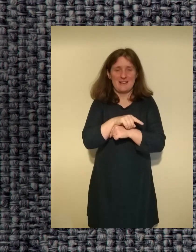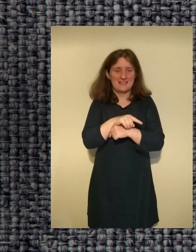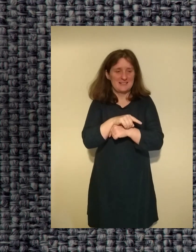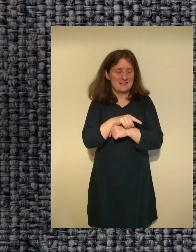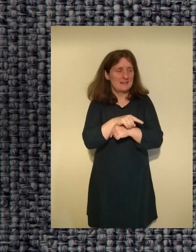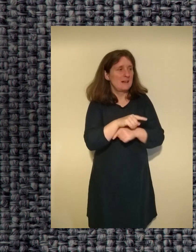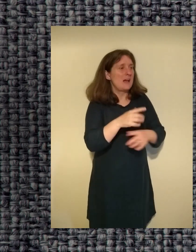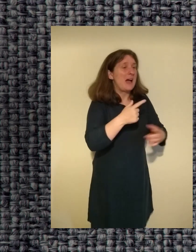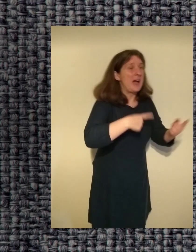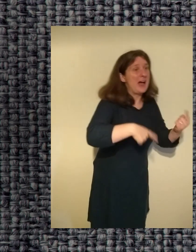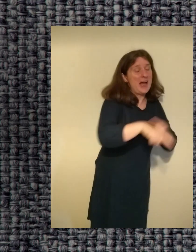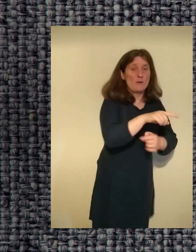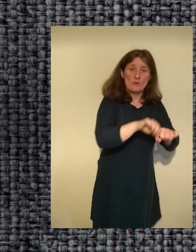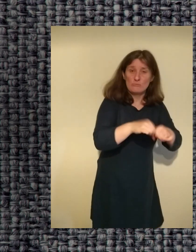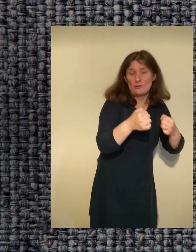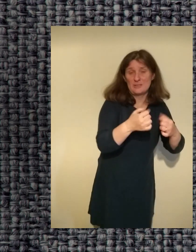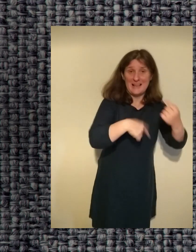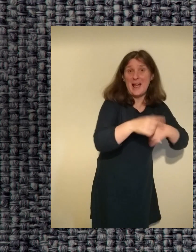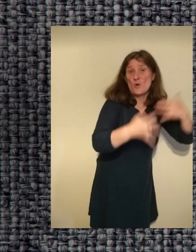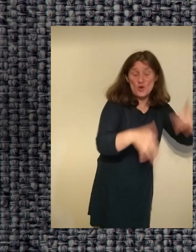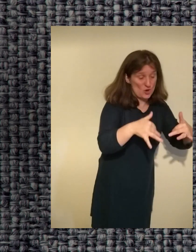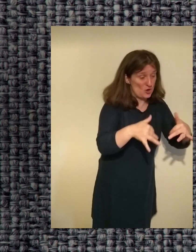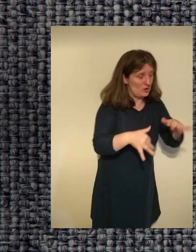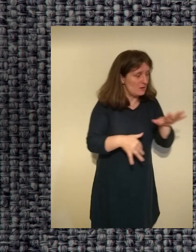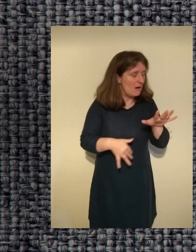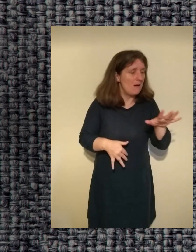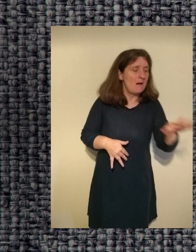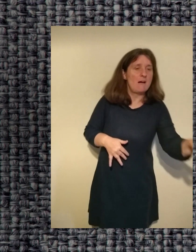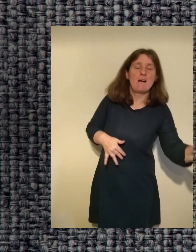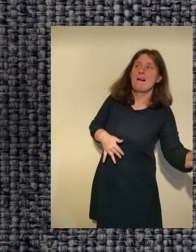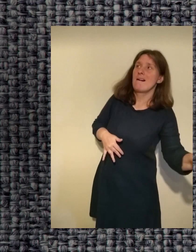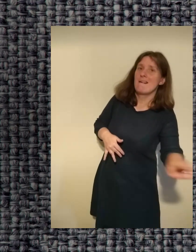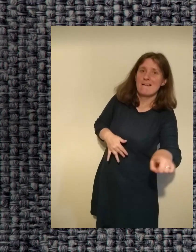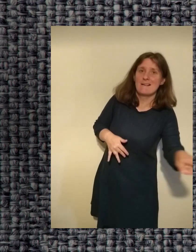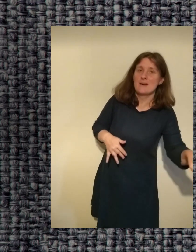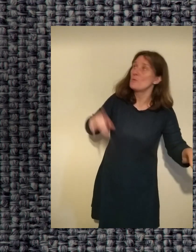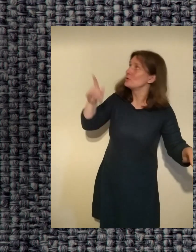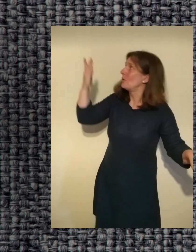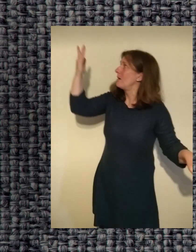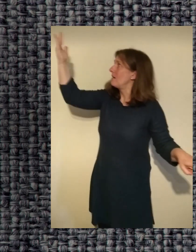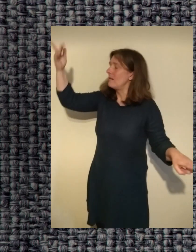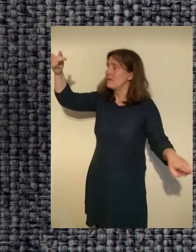reminds us that he stand with one foot in our brokenness and hurt and the other in the